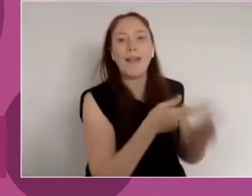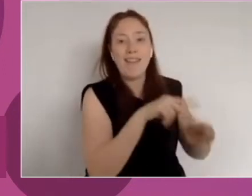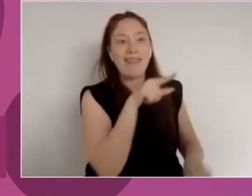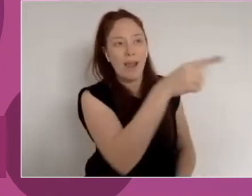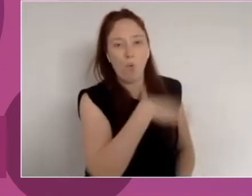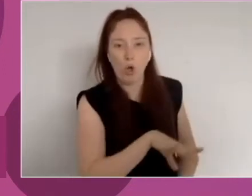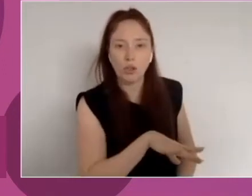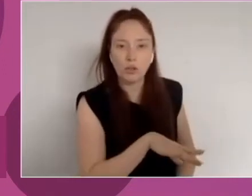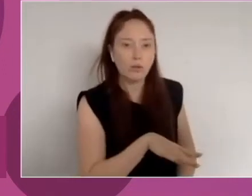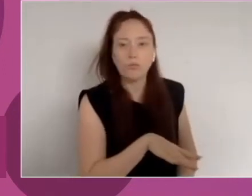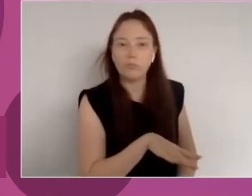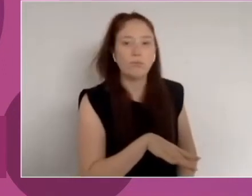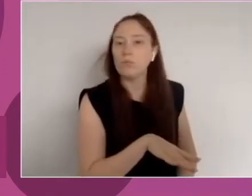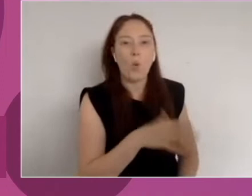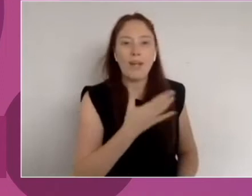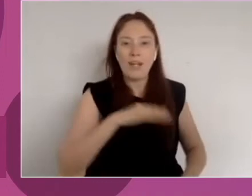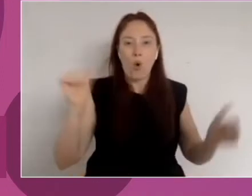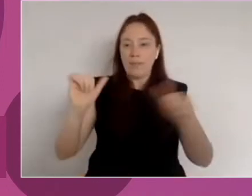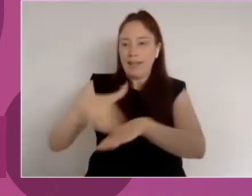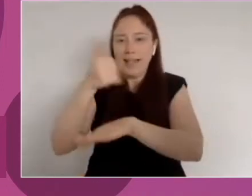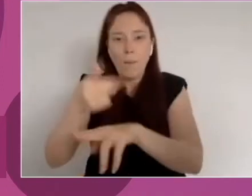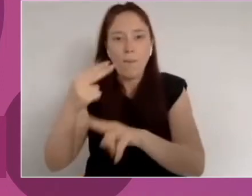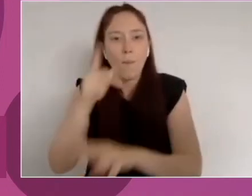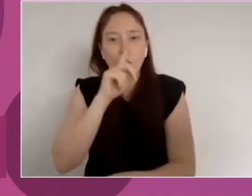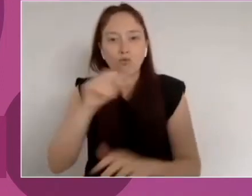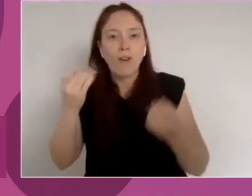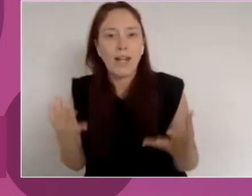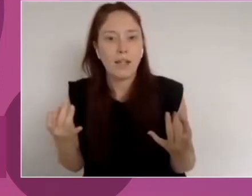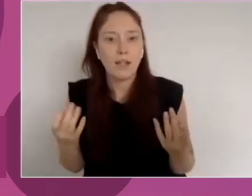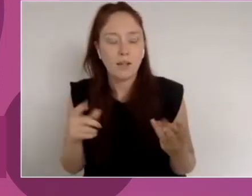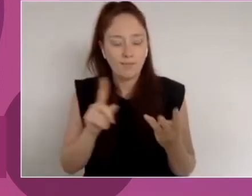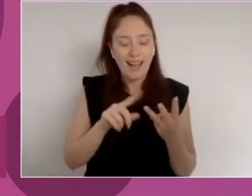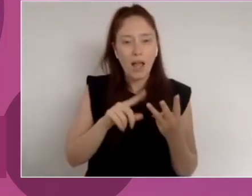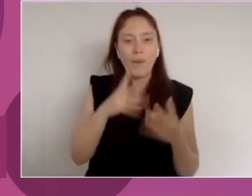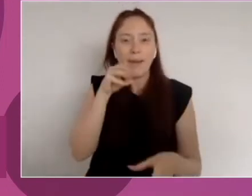we need to be where people live, learn and work. And we needed to be much more integrated as